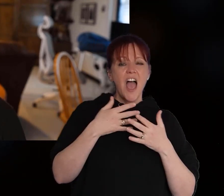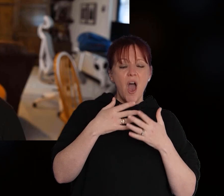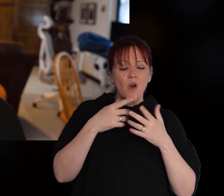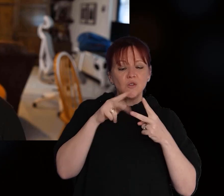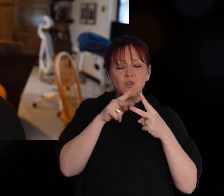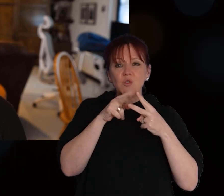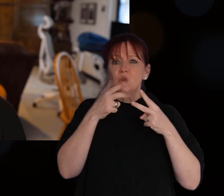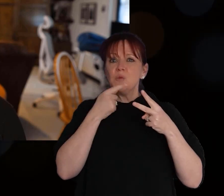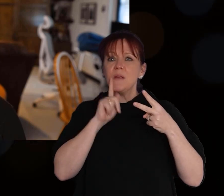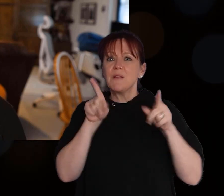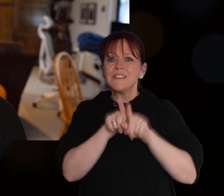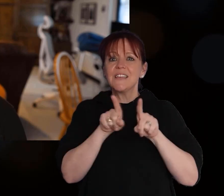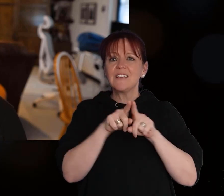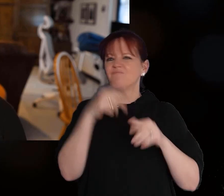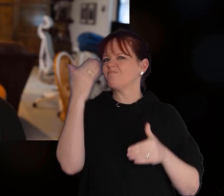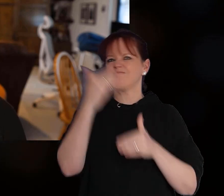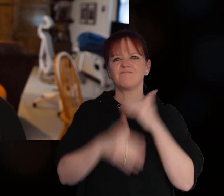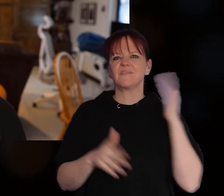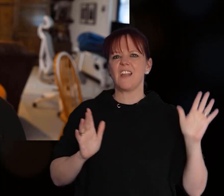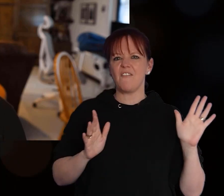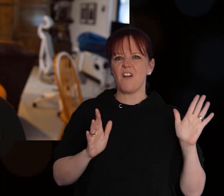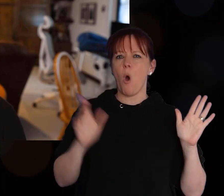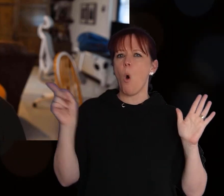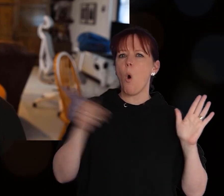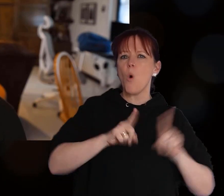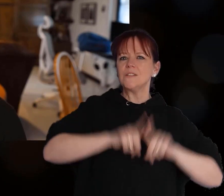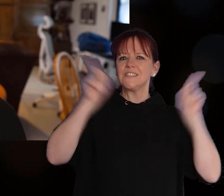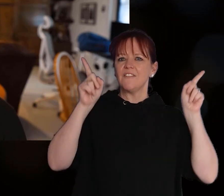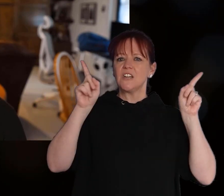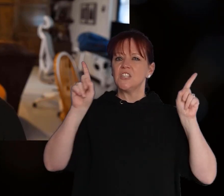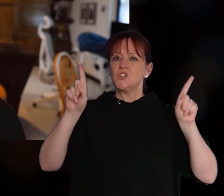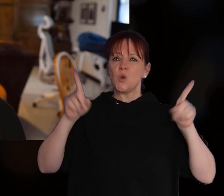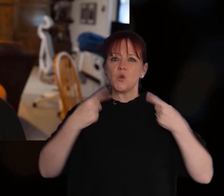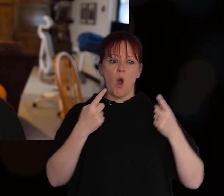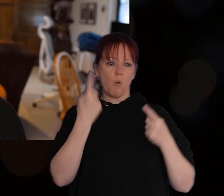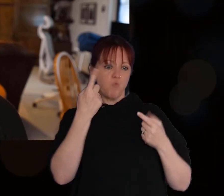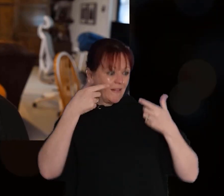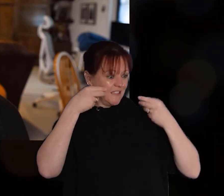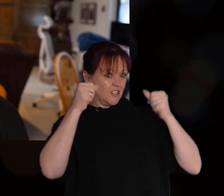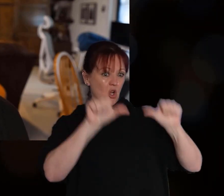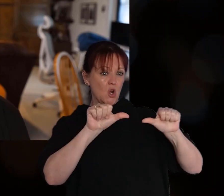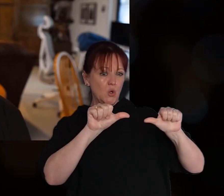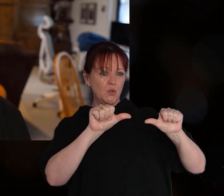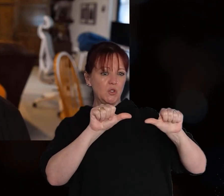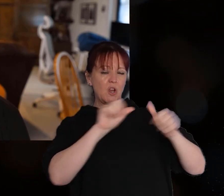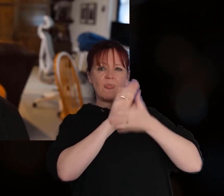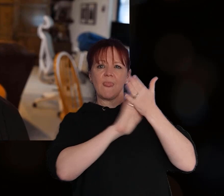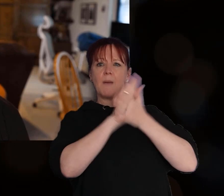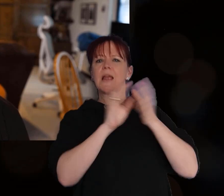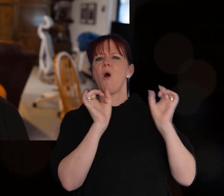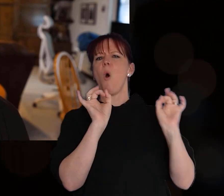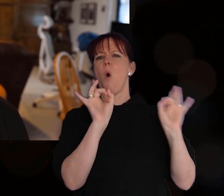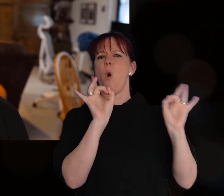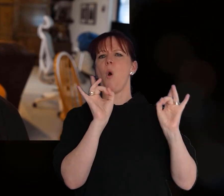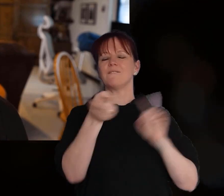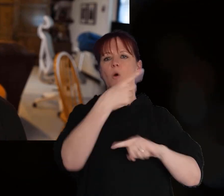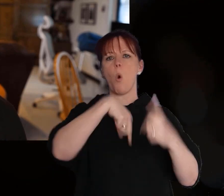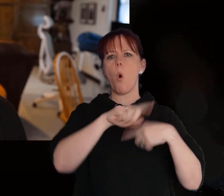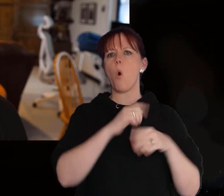and really there's just no one size fits-all solution for every single gamer. So every single innovation in assistive technology